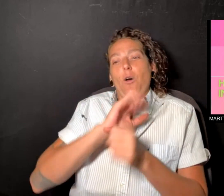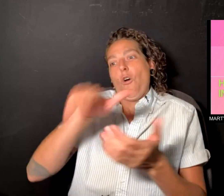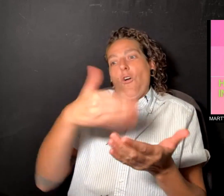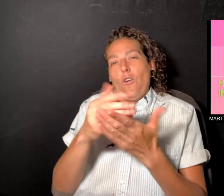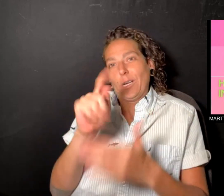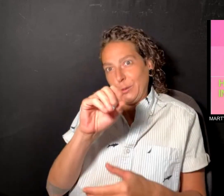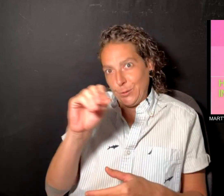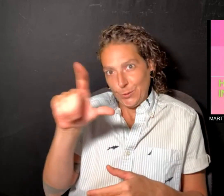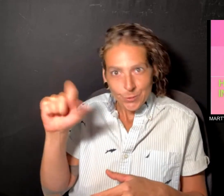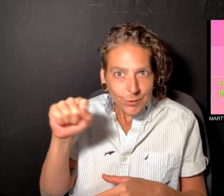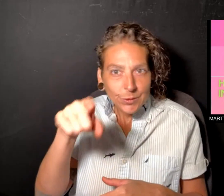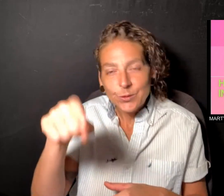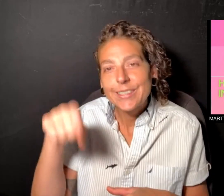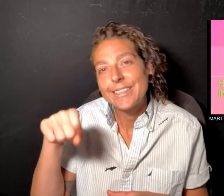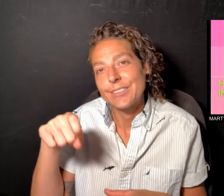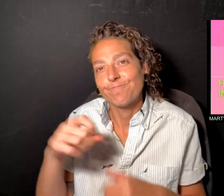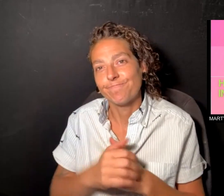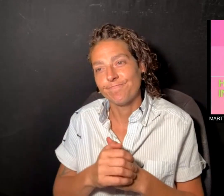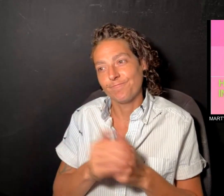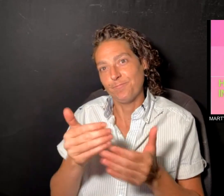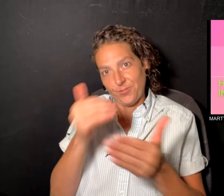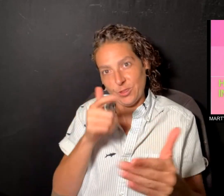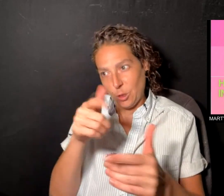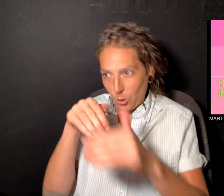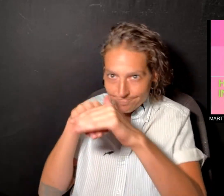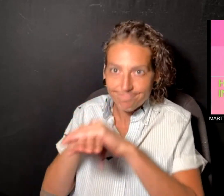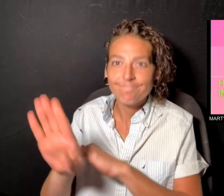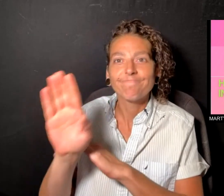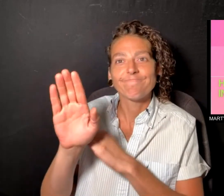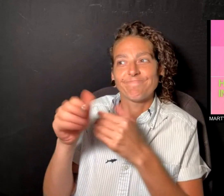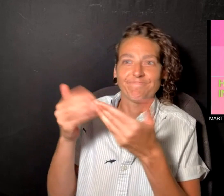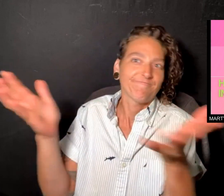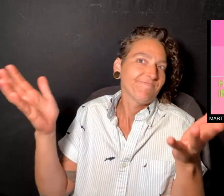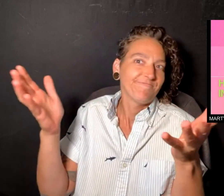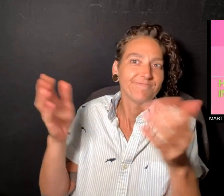I'll be giving you all the tools you need before you your next step,